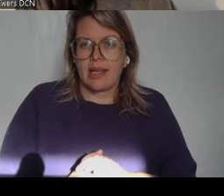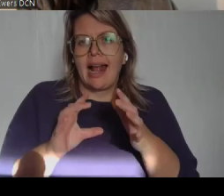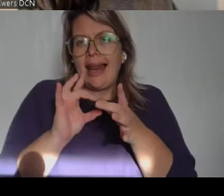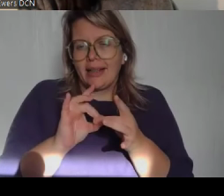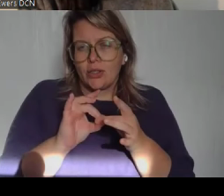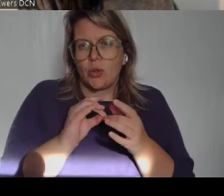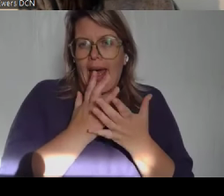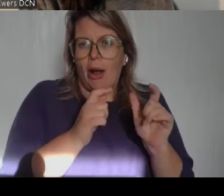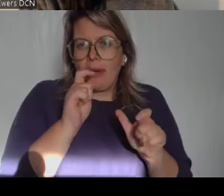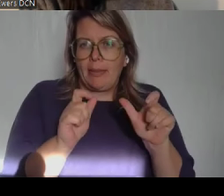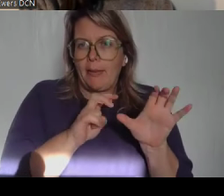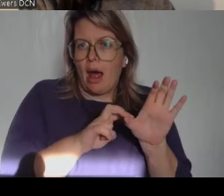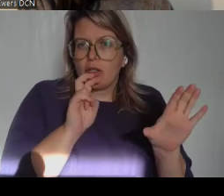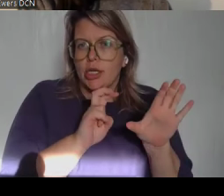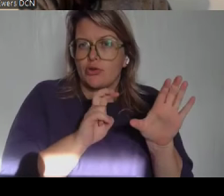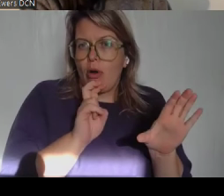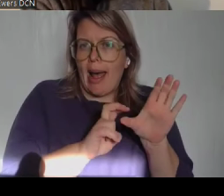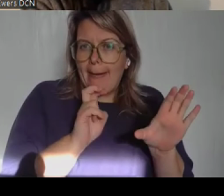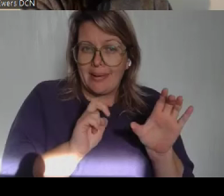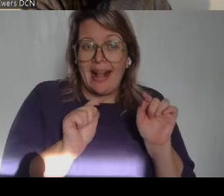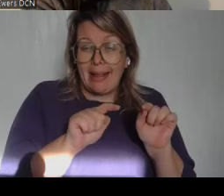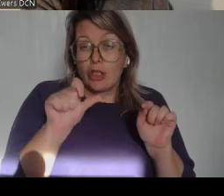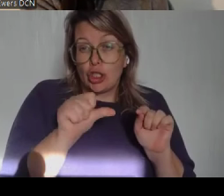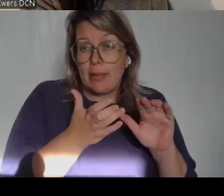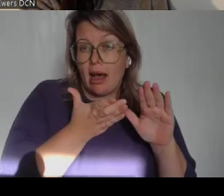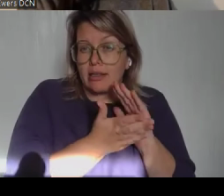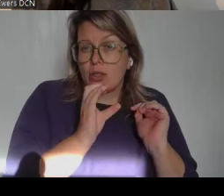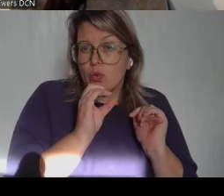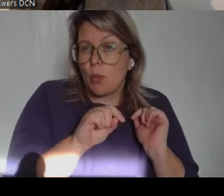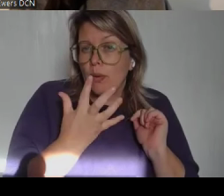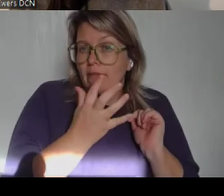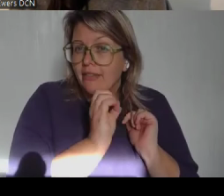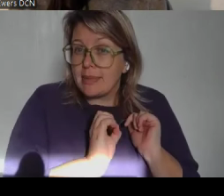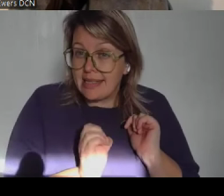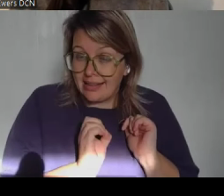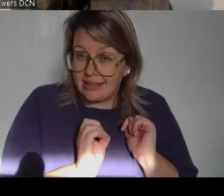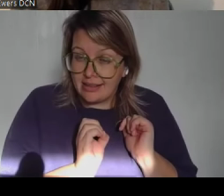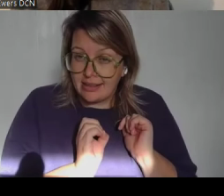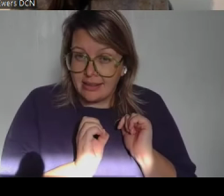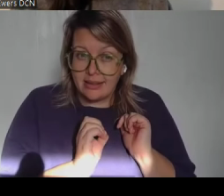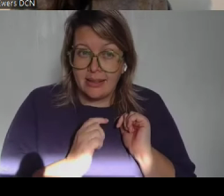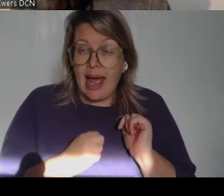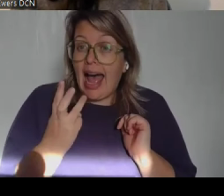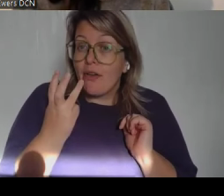and your unsubscribe rate should be less than 0.5%. There's three more stats that are important.